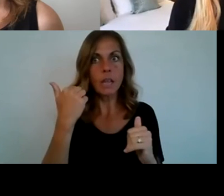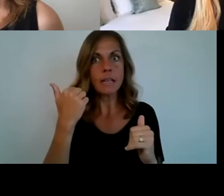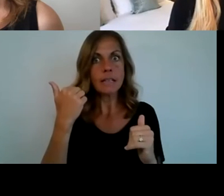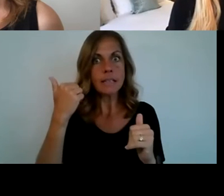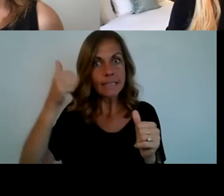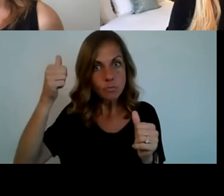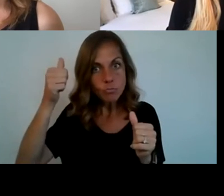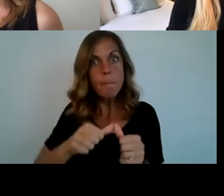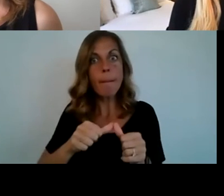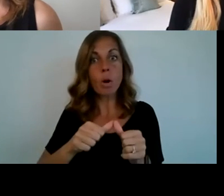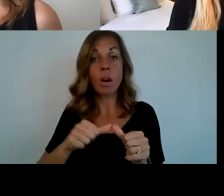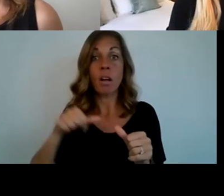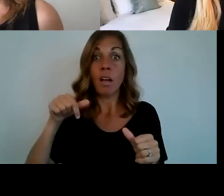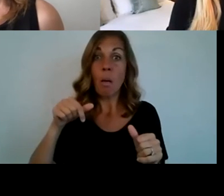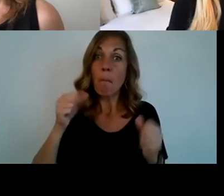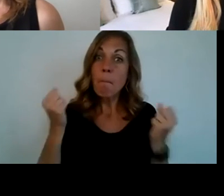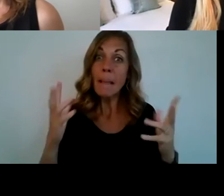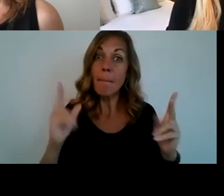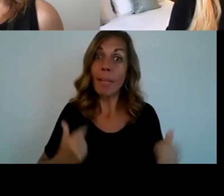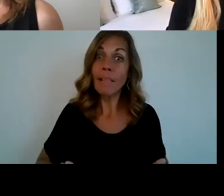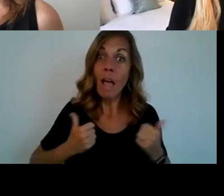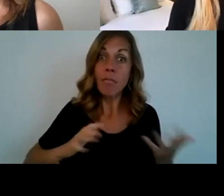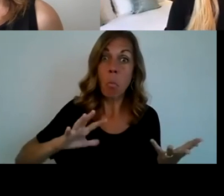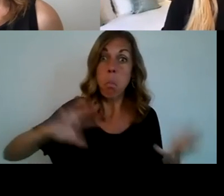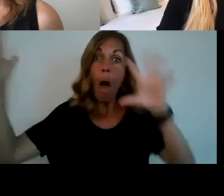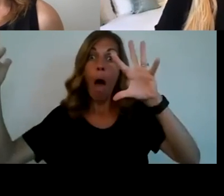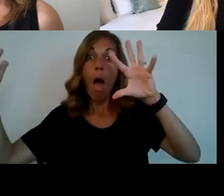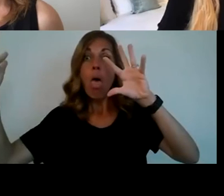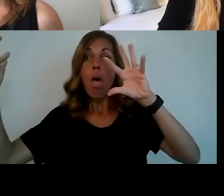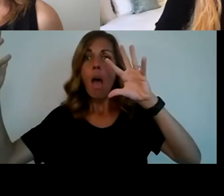on a lot of folks. Many of whom won't really be able to return back to normal. And when